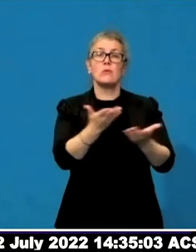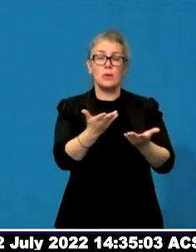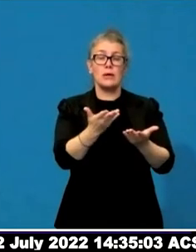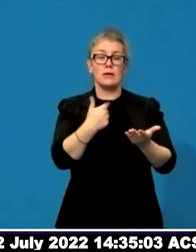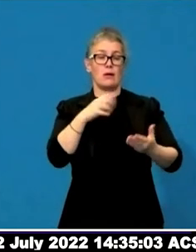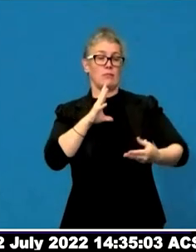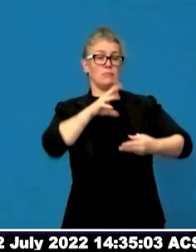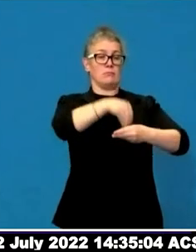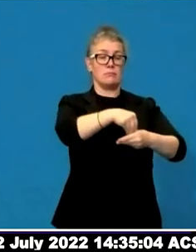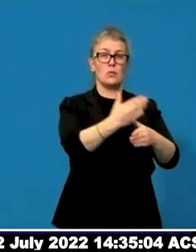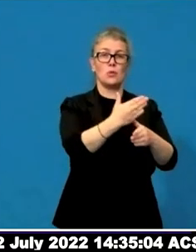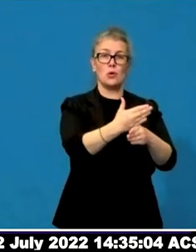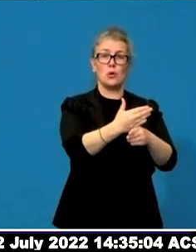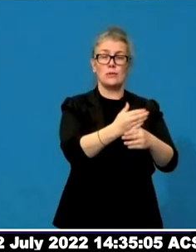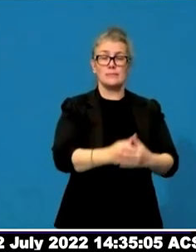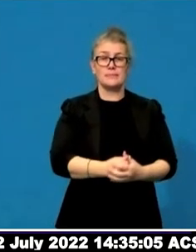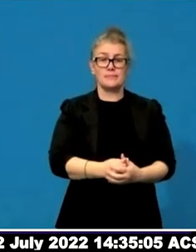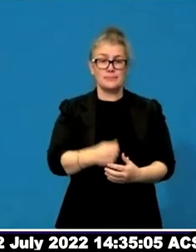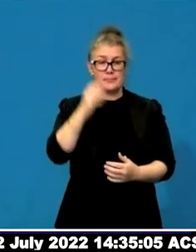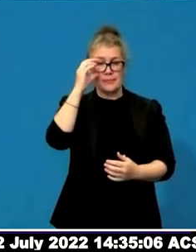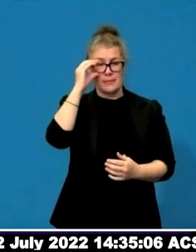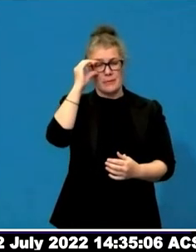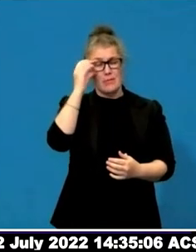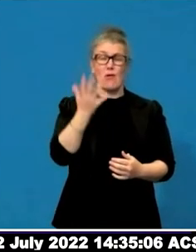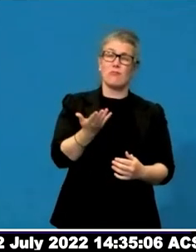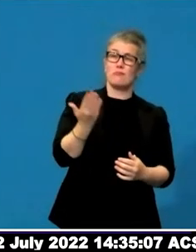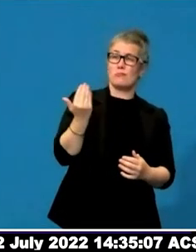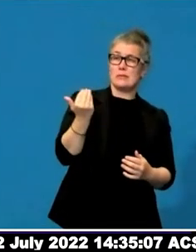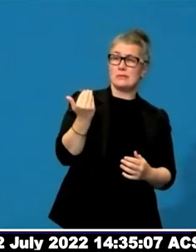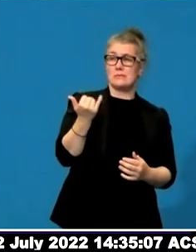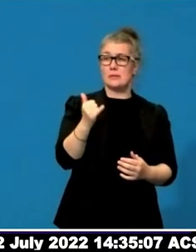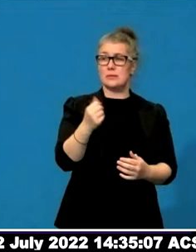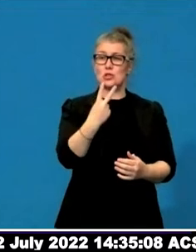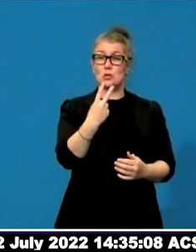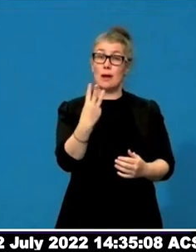So very recently in the past maybe two to three months, maybe two months.